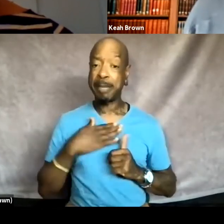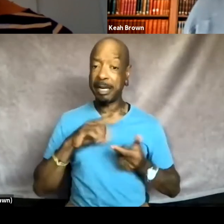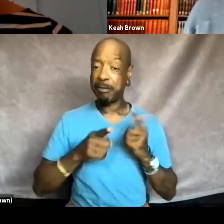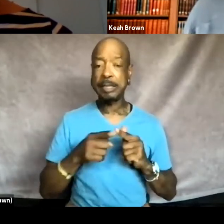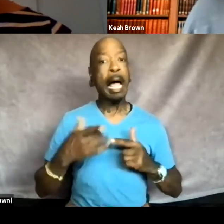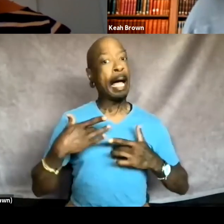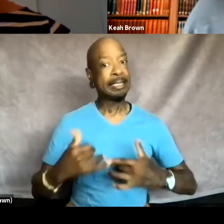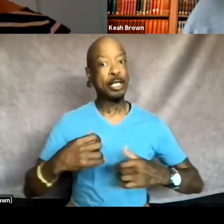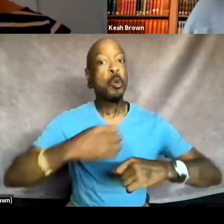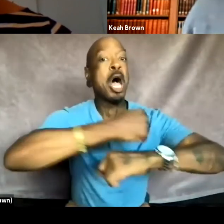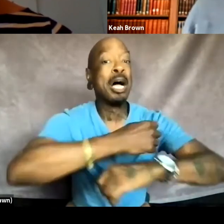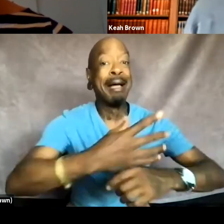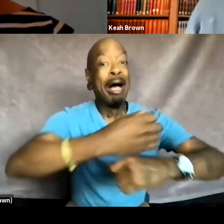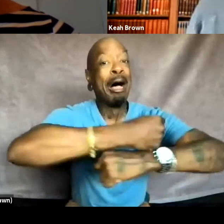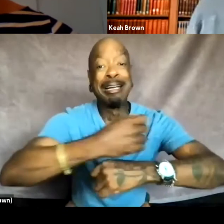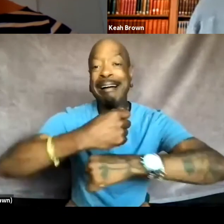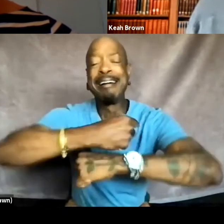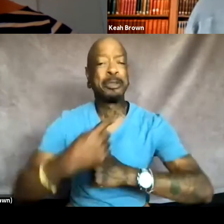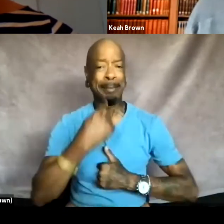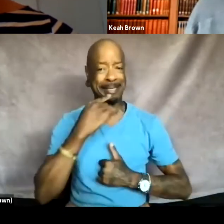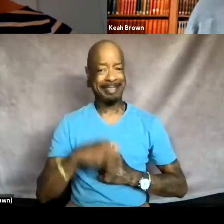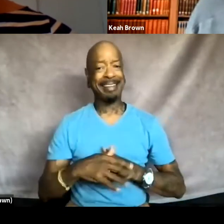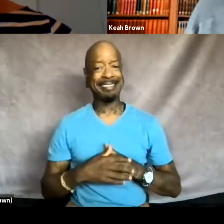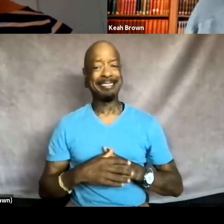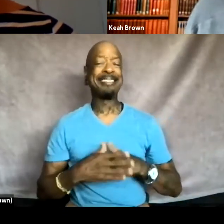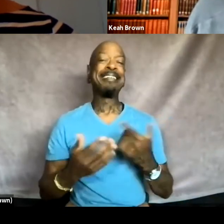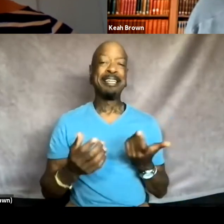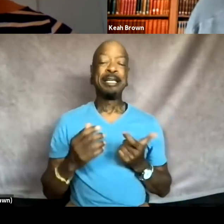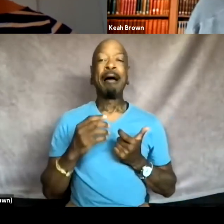I miss hugs and I think that, if anything, that this lockdown.